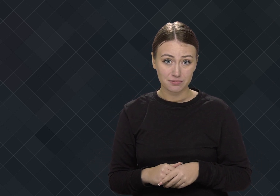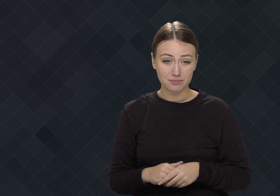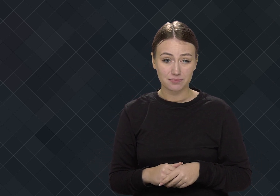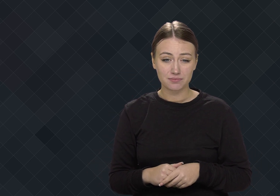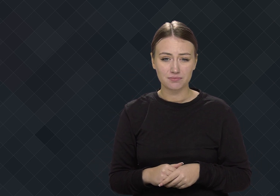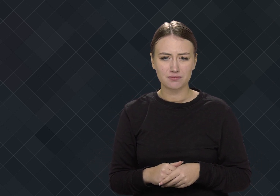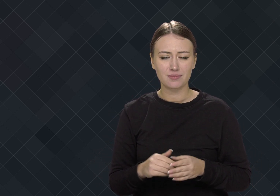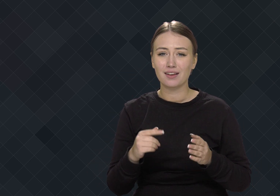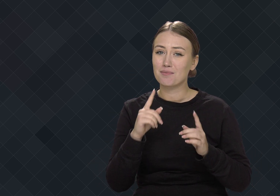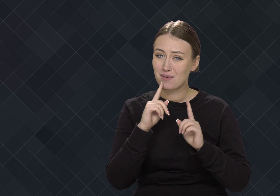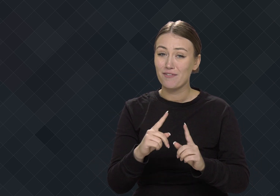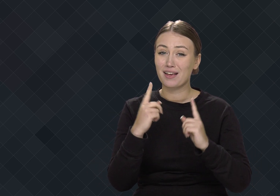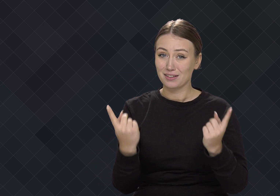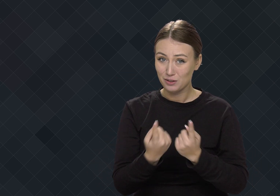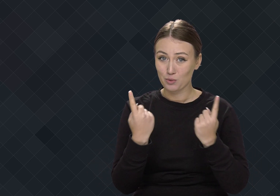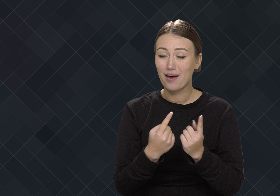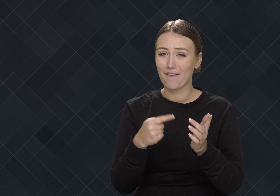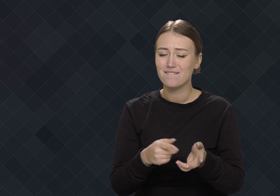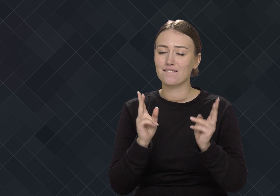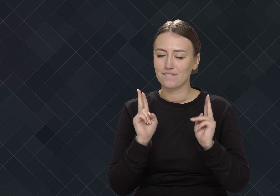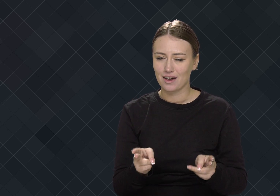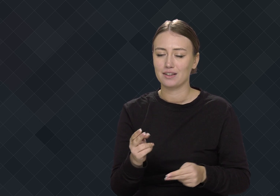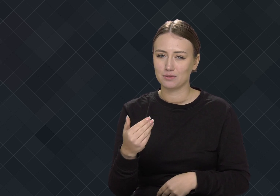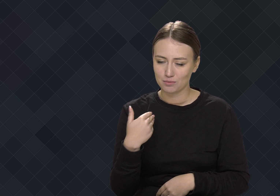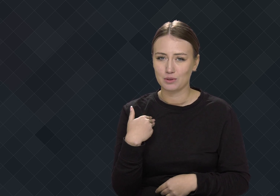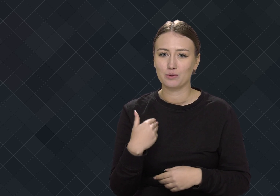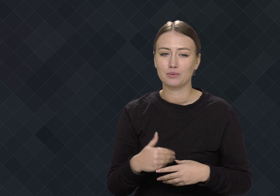And such situations really happened.